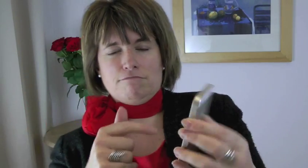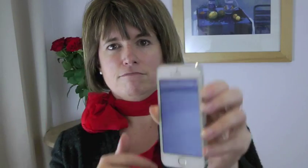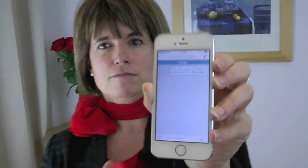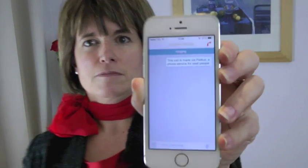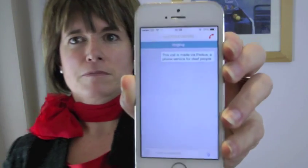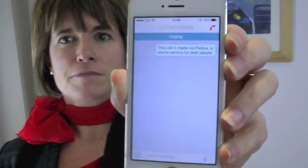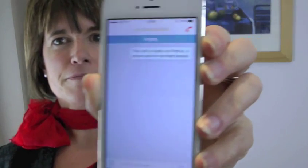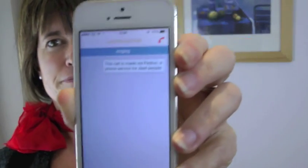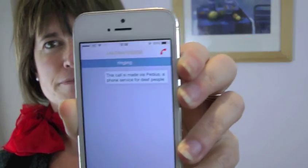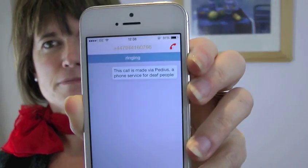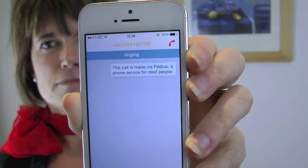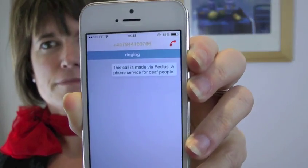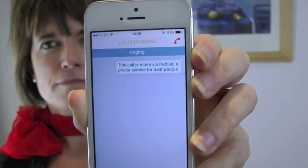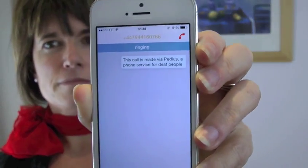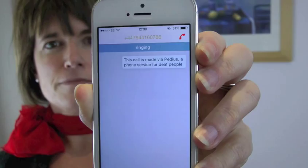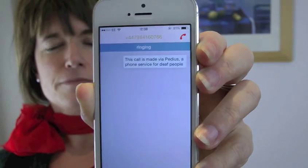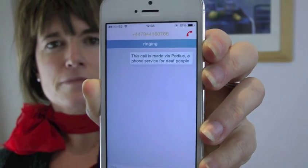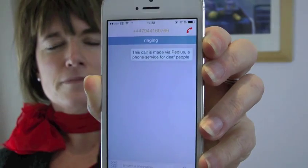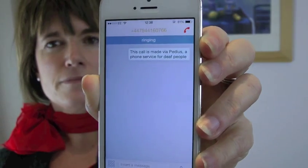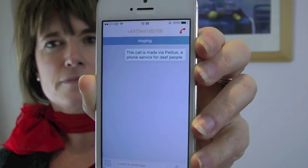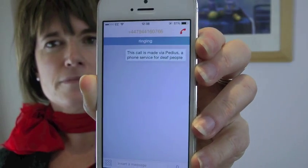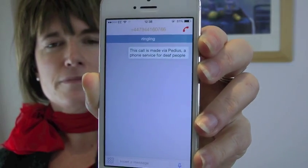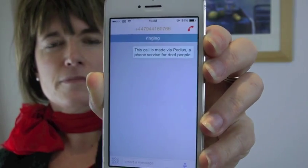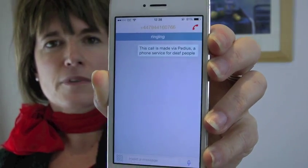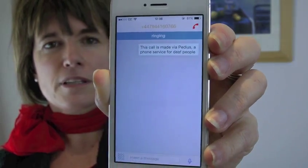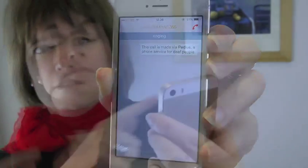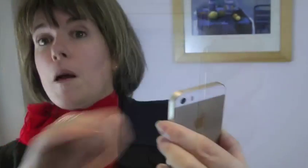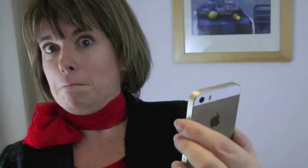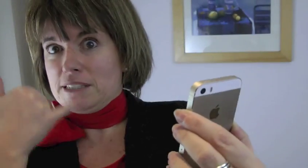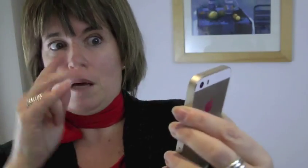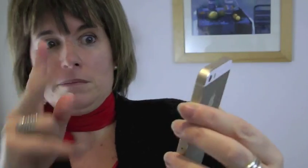Now it's ringing